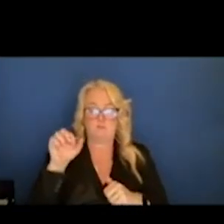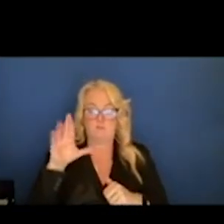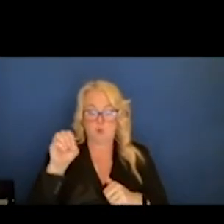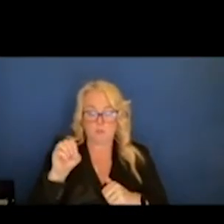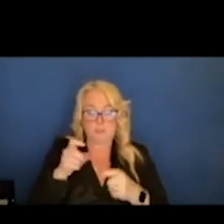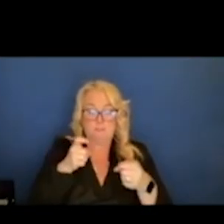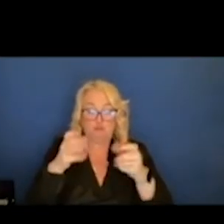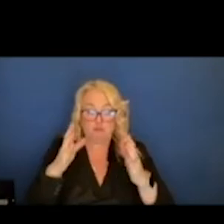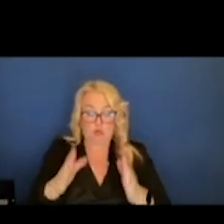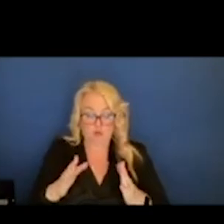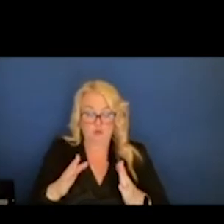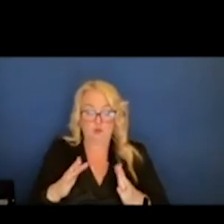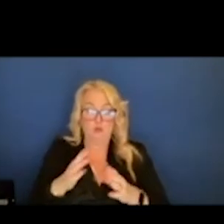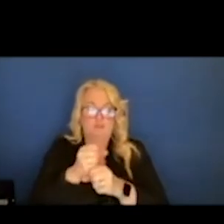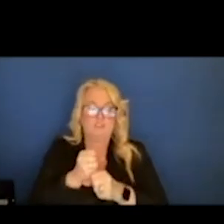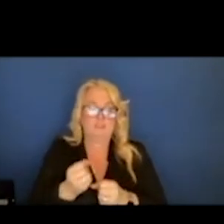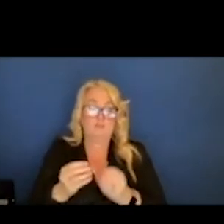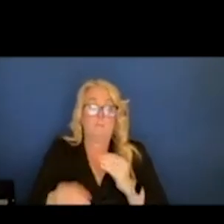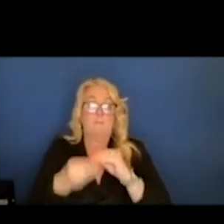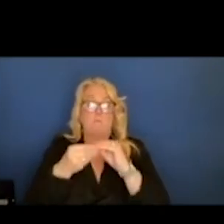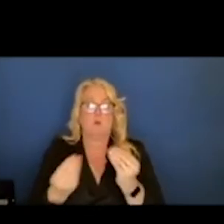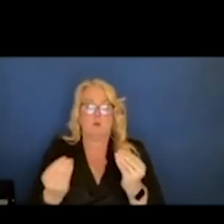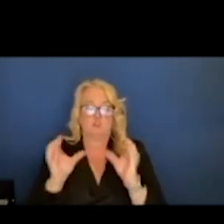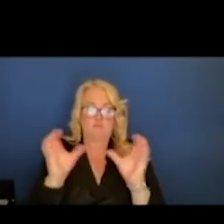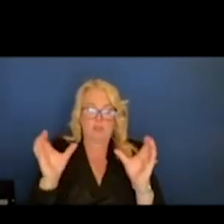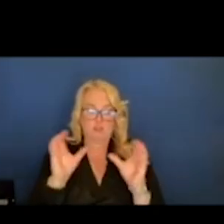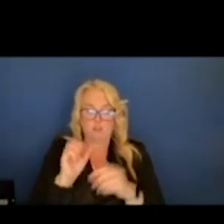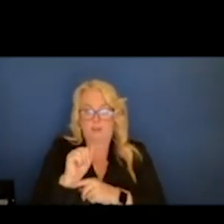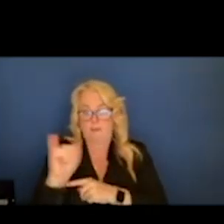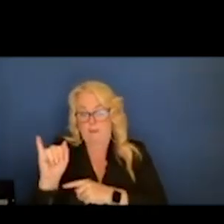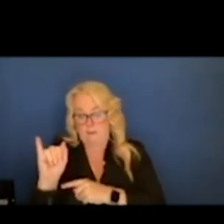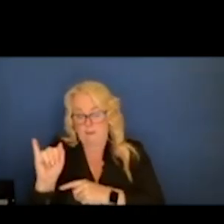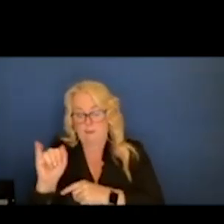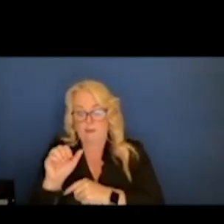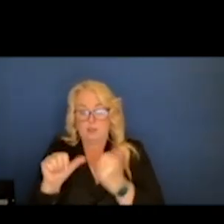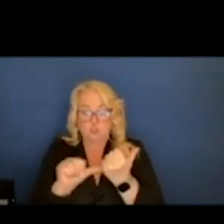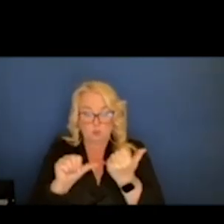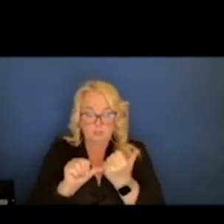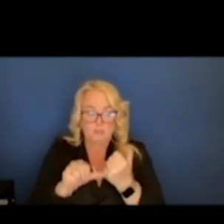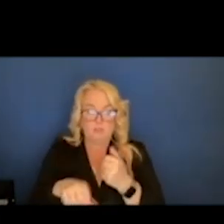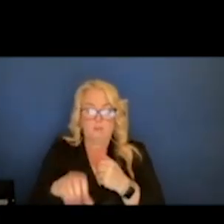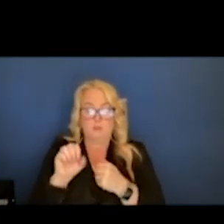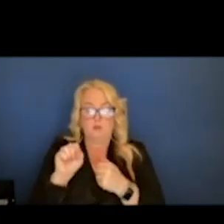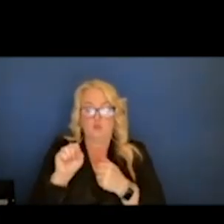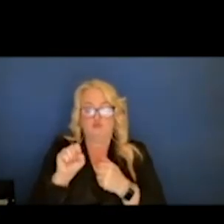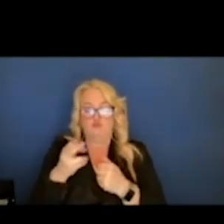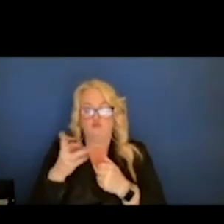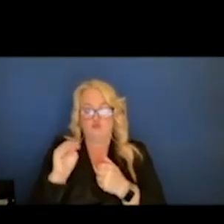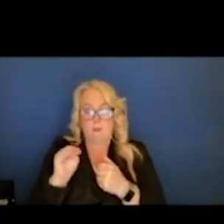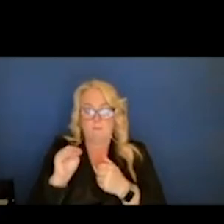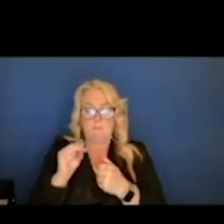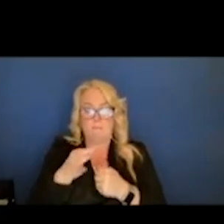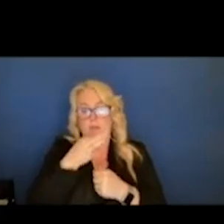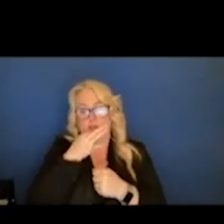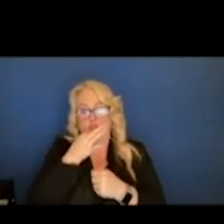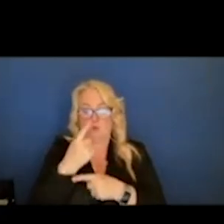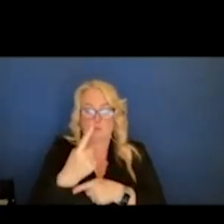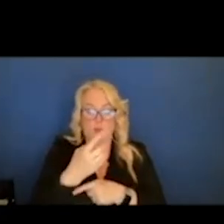and continued earning additional certifications such as AI Associate, Scrum Master I and II,